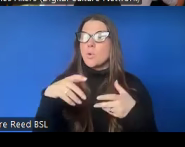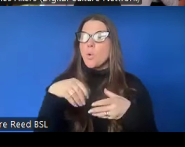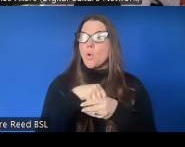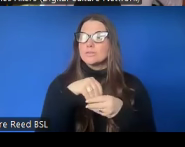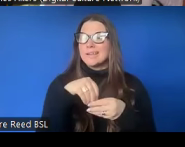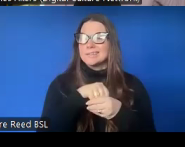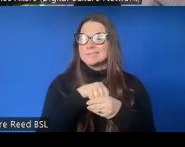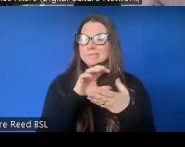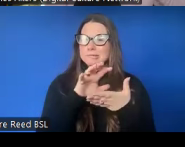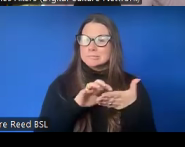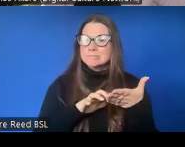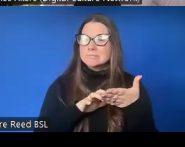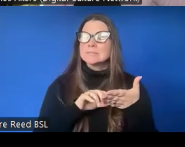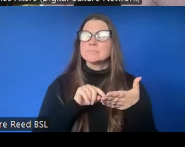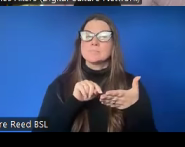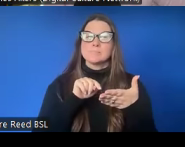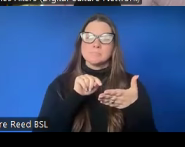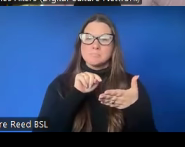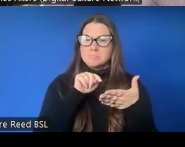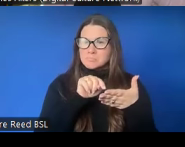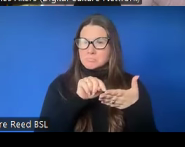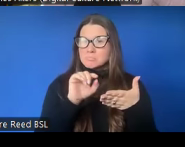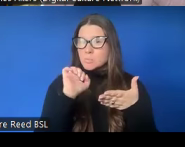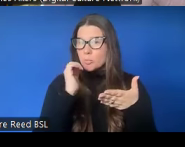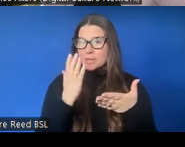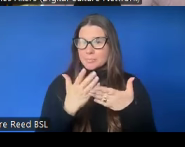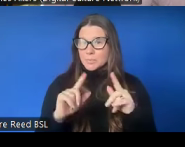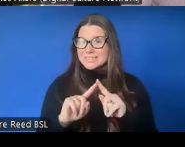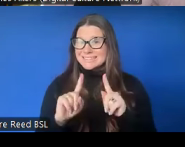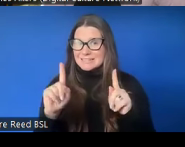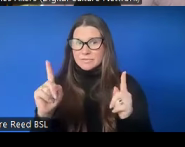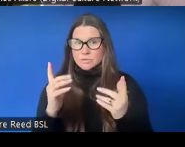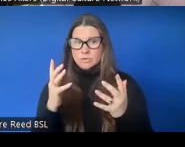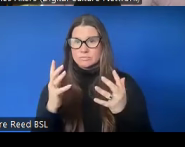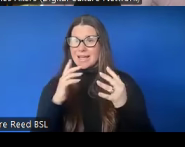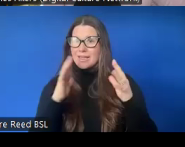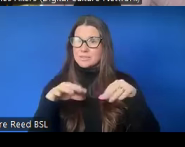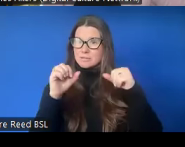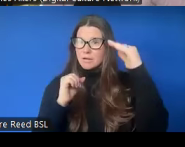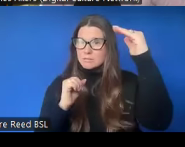about creating awareness is very different to the kind of content you're putting out at this stage. We see quite a lot,